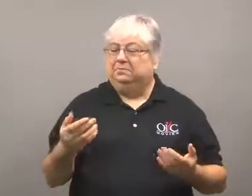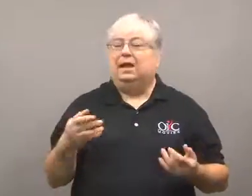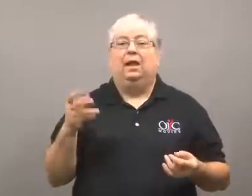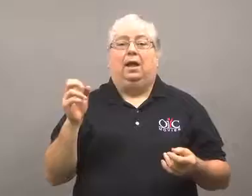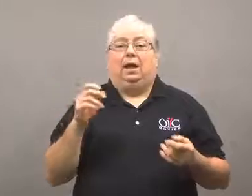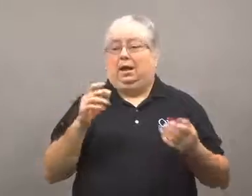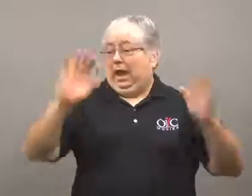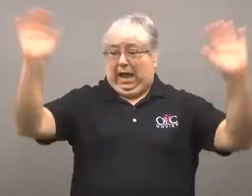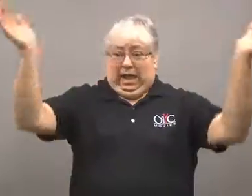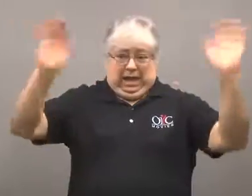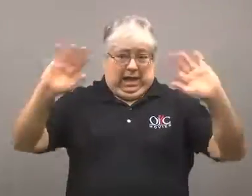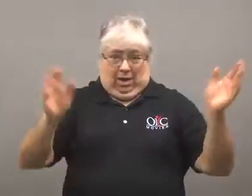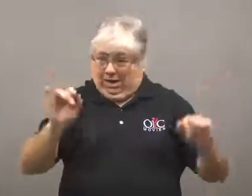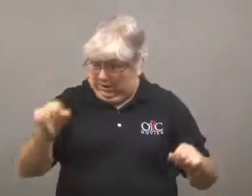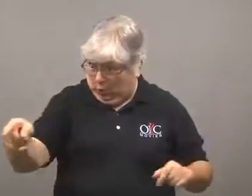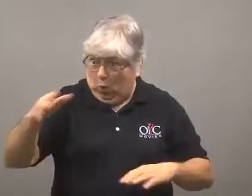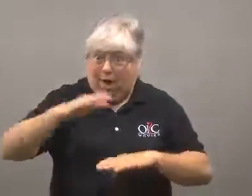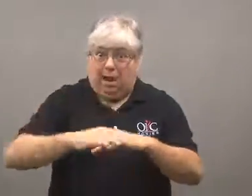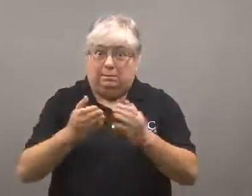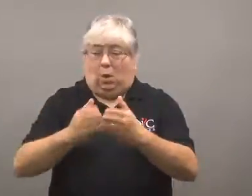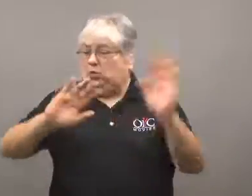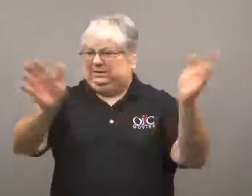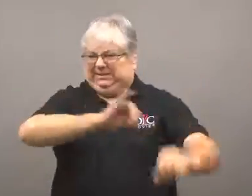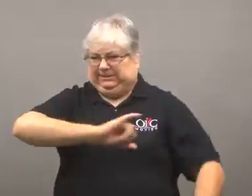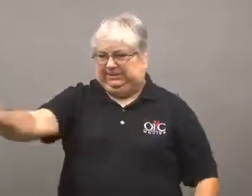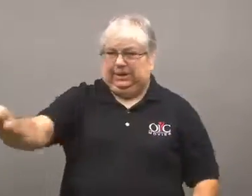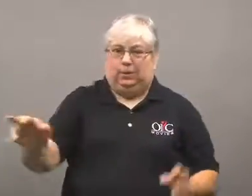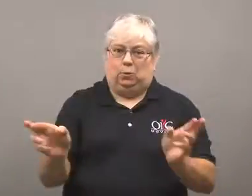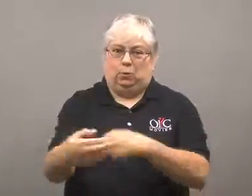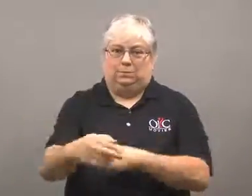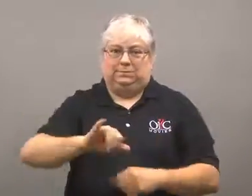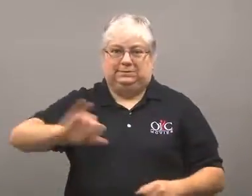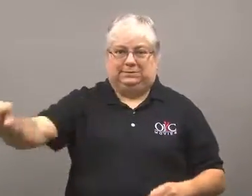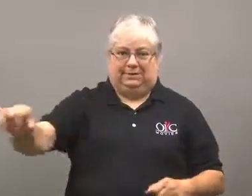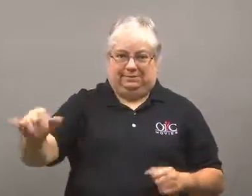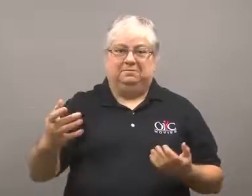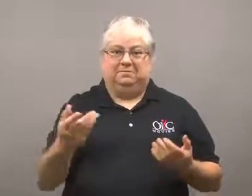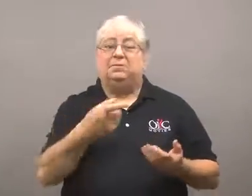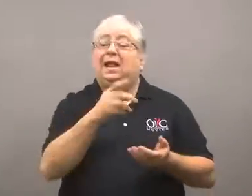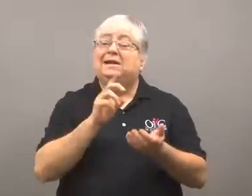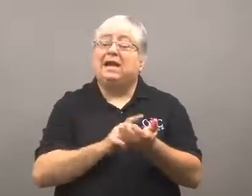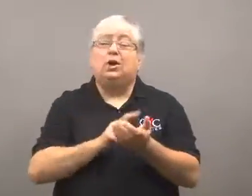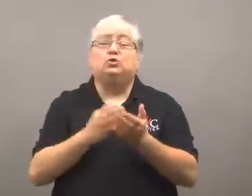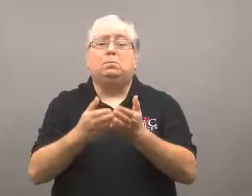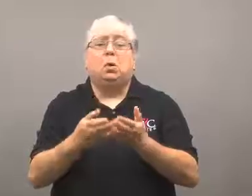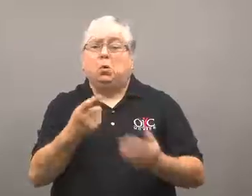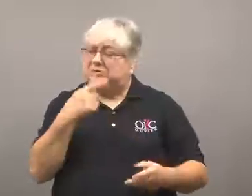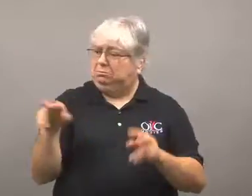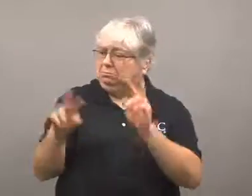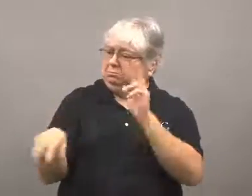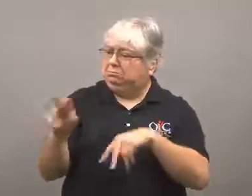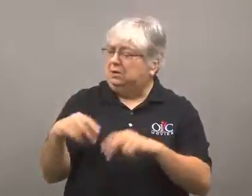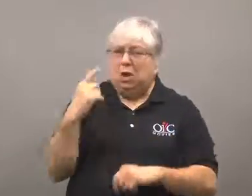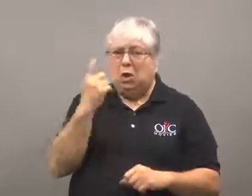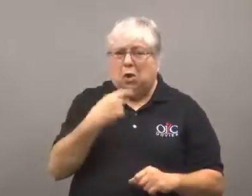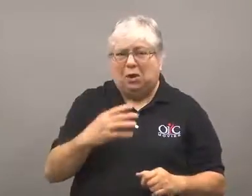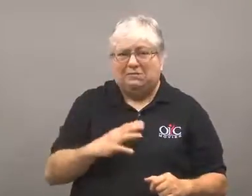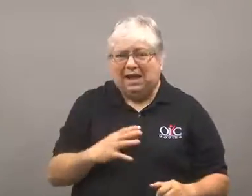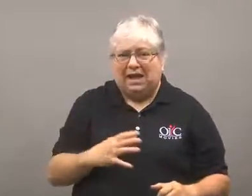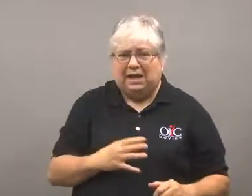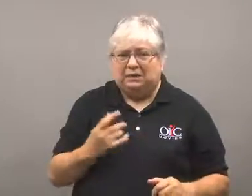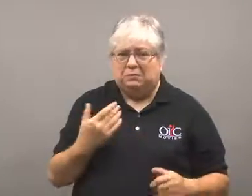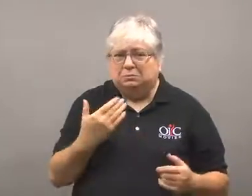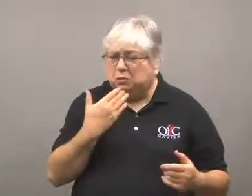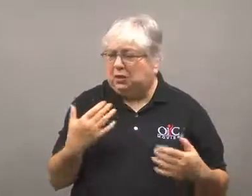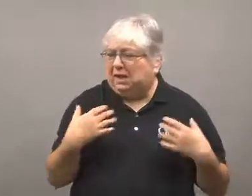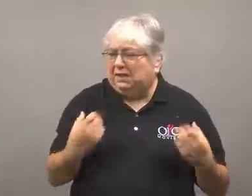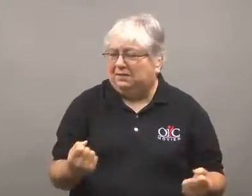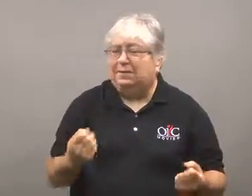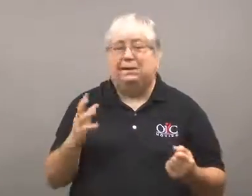This person has been quarantined to his or her cabin.